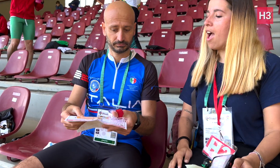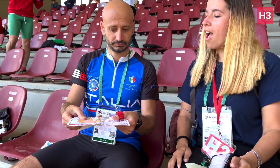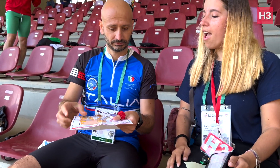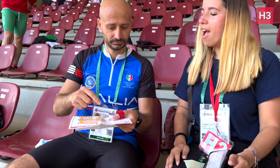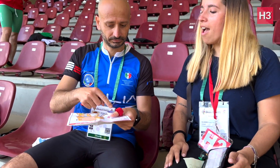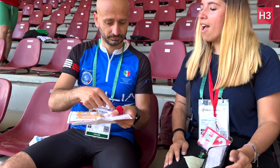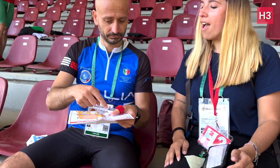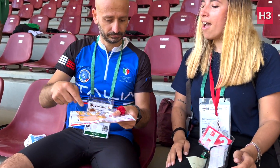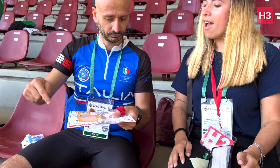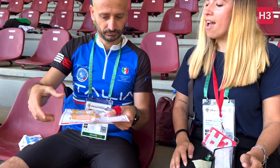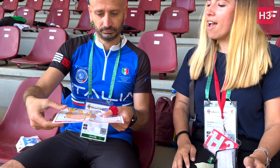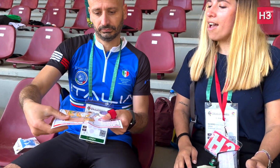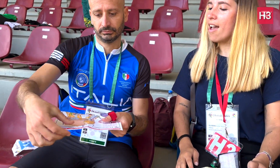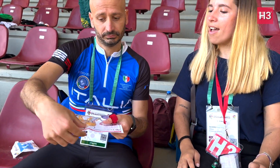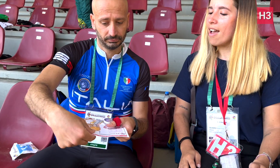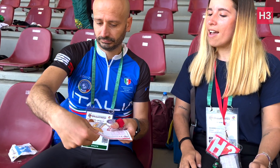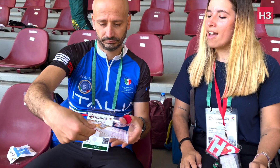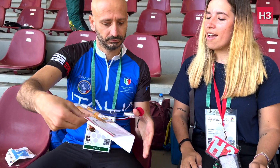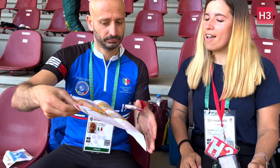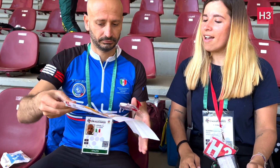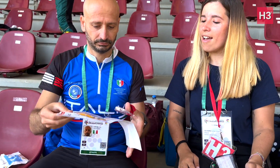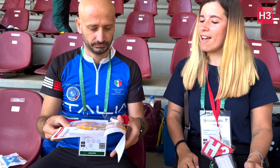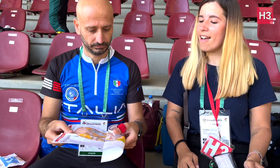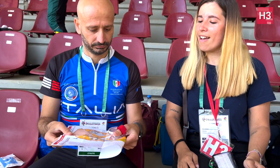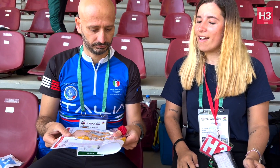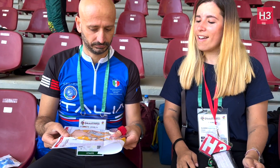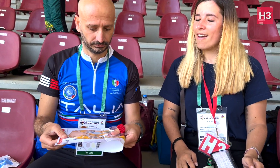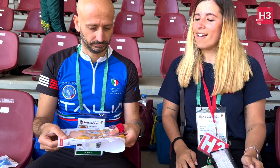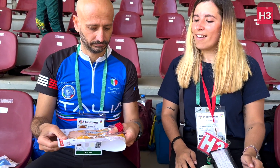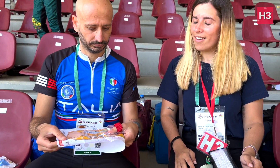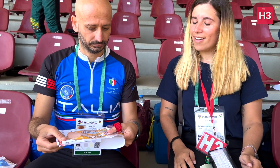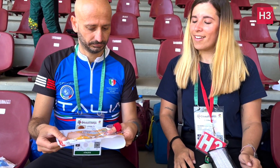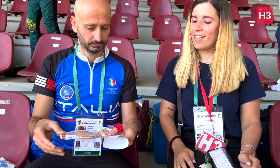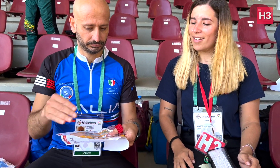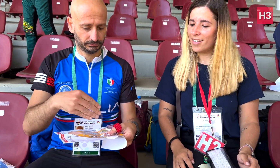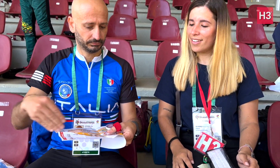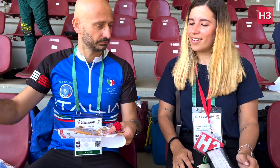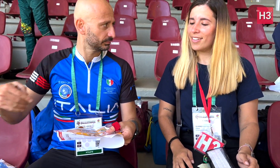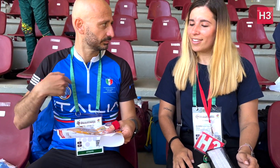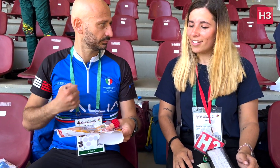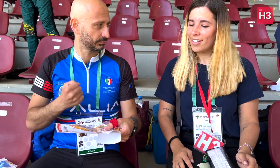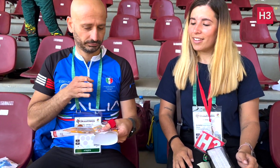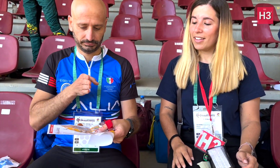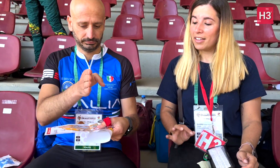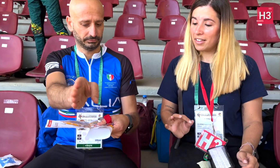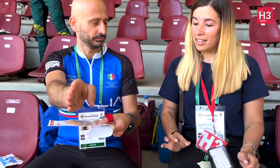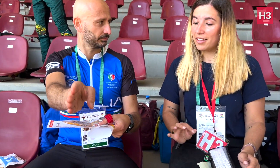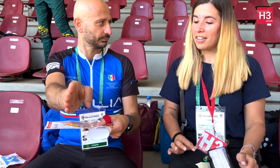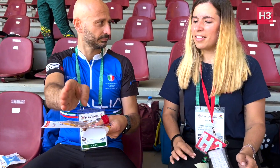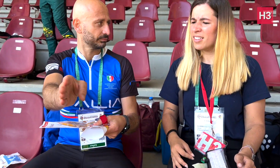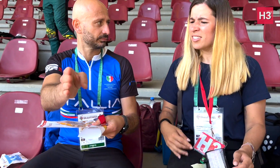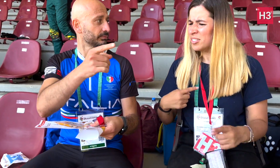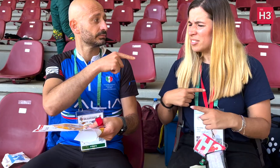Yes this is a map. You can see the symbol that says North here. You cover the map with the compass in accord with North direction like this-